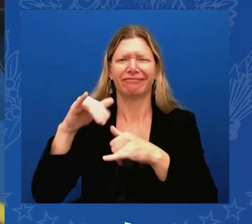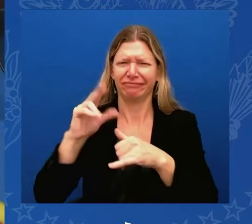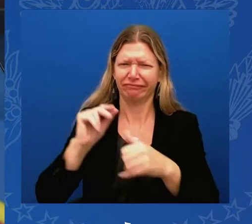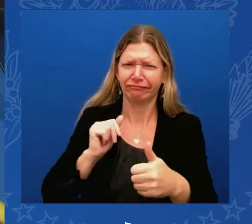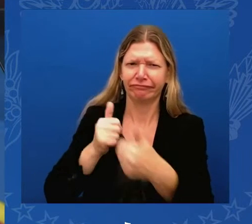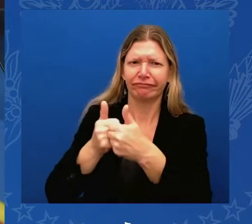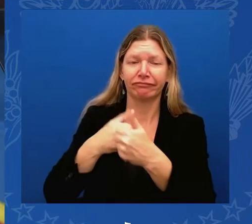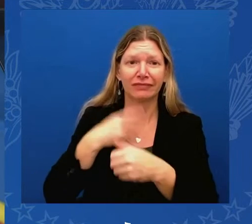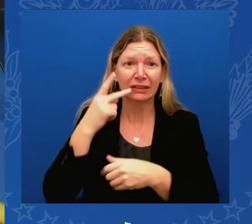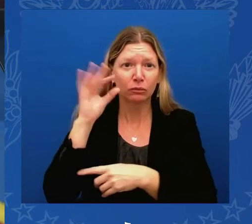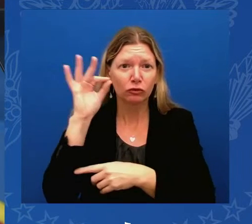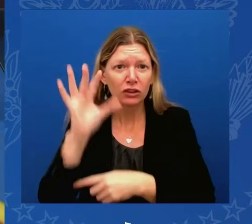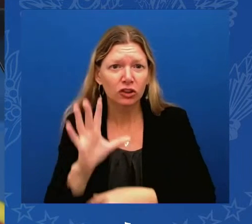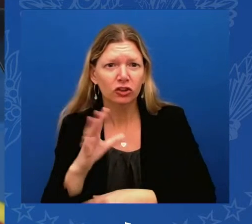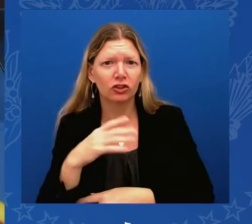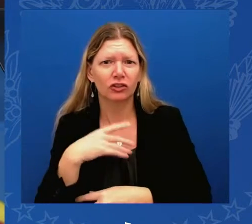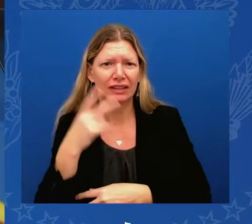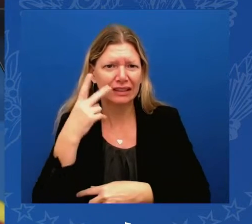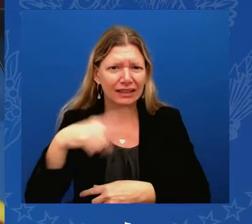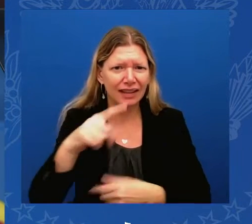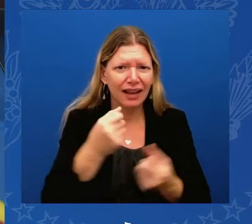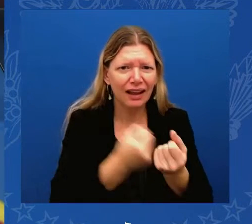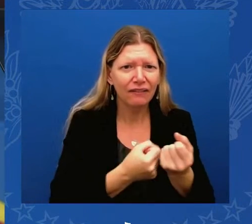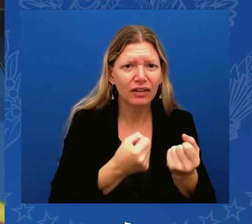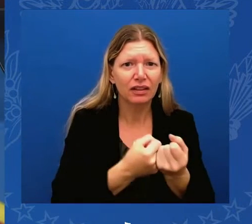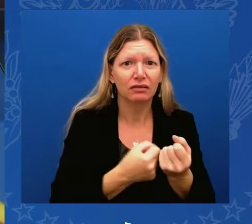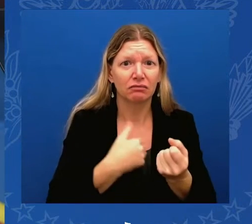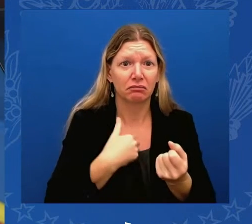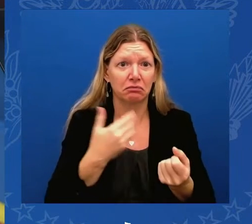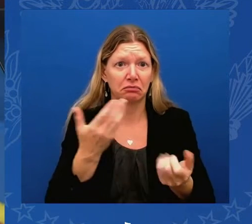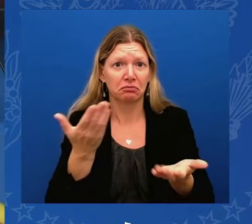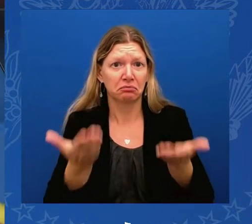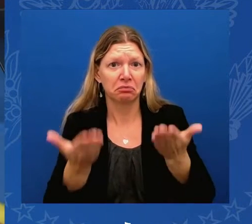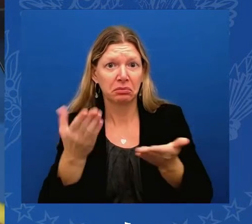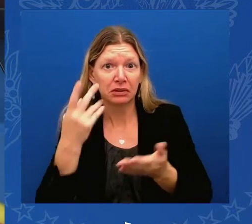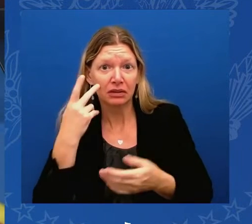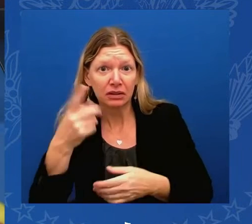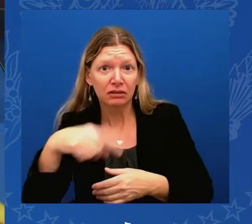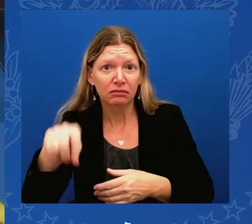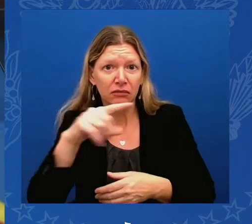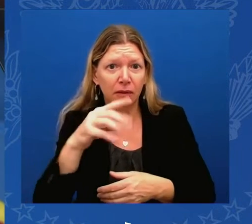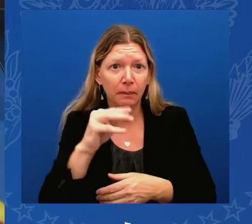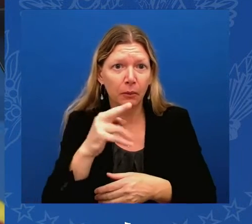As I said, I'm proud to have the most diverse administration in history to tap into the full talents of our nation.